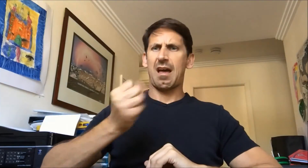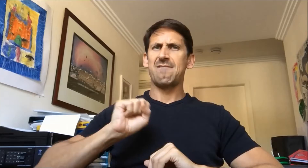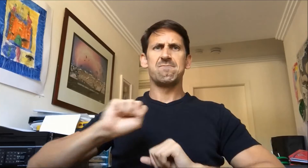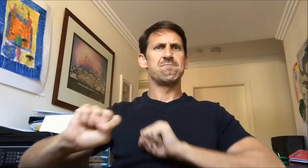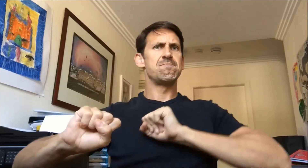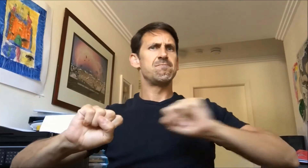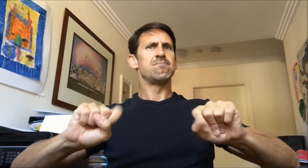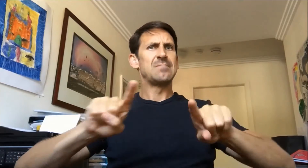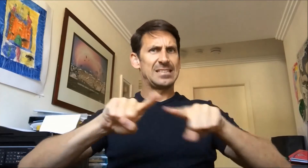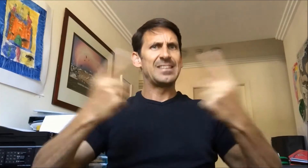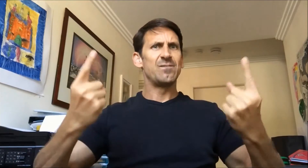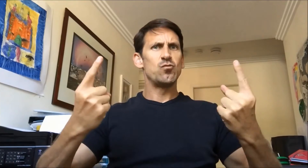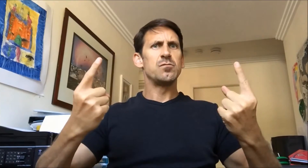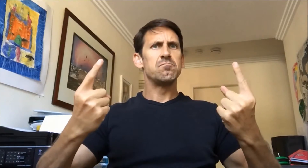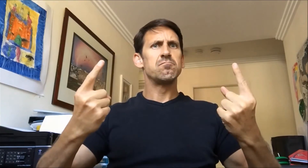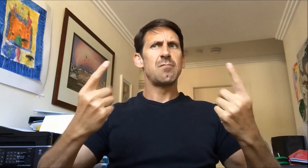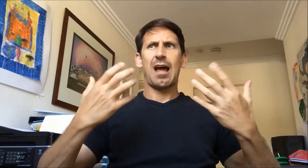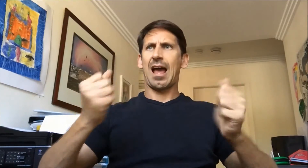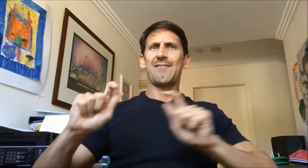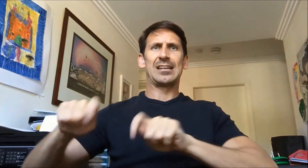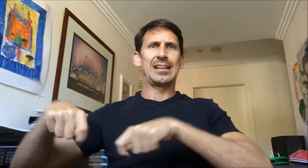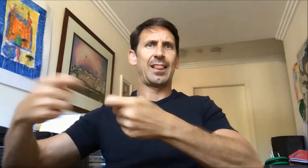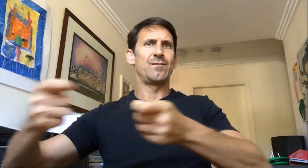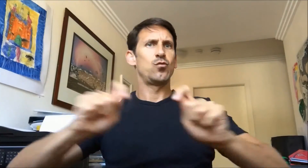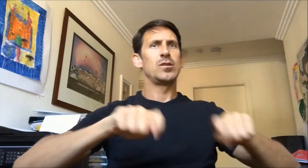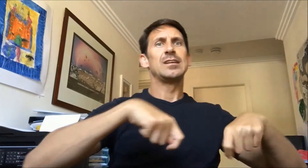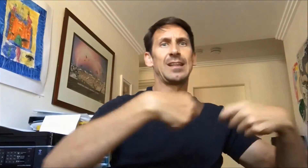Both captioning and interpreting are unique in their delivery.